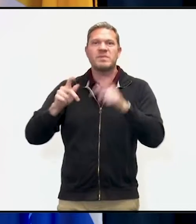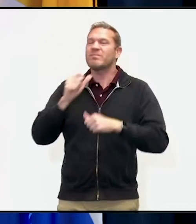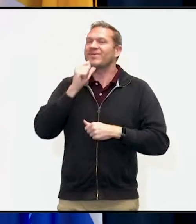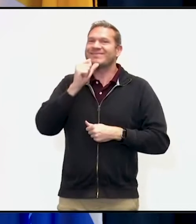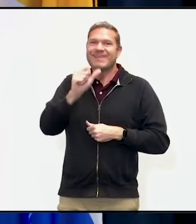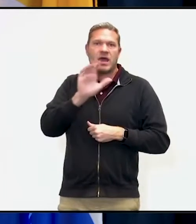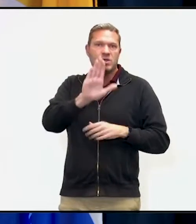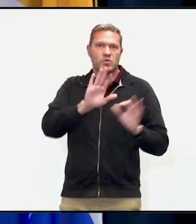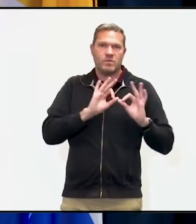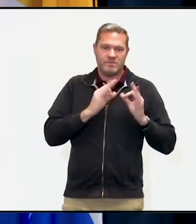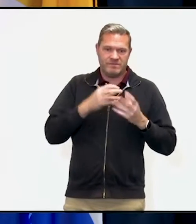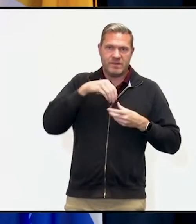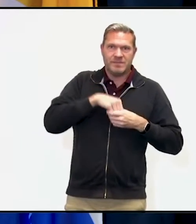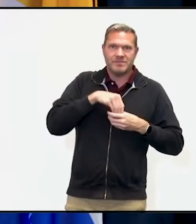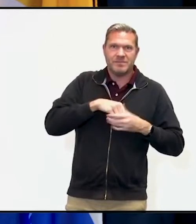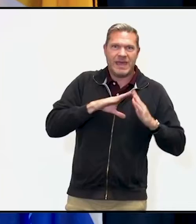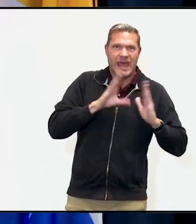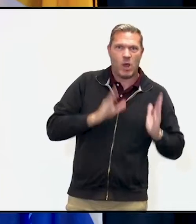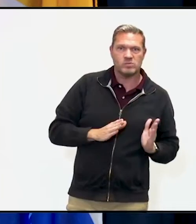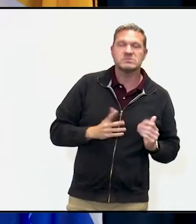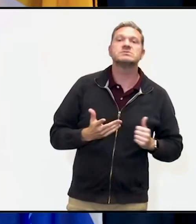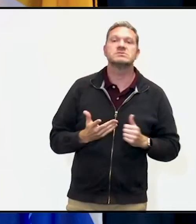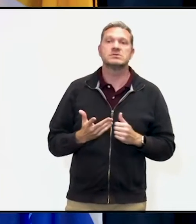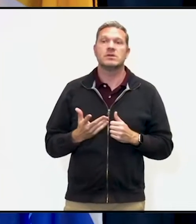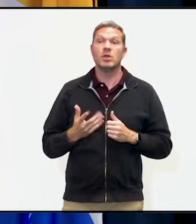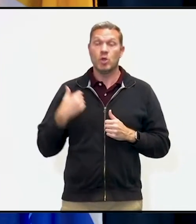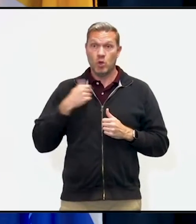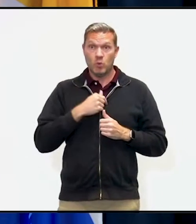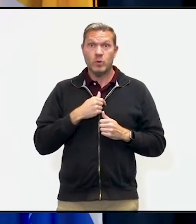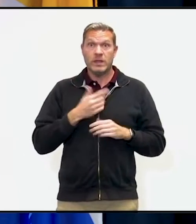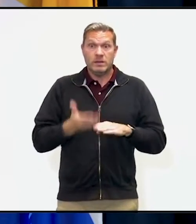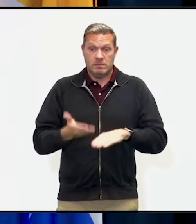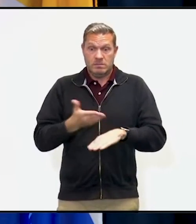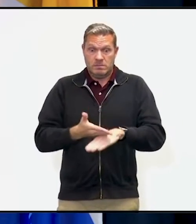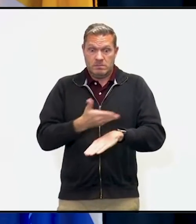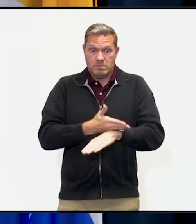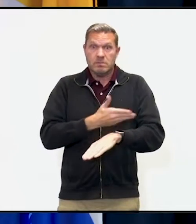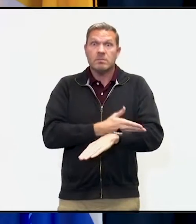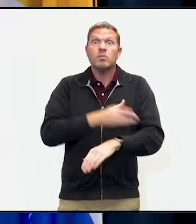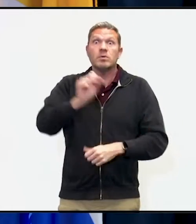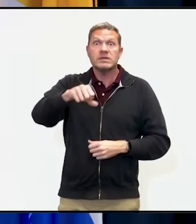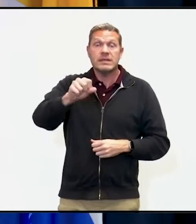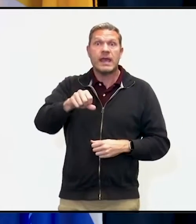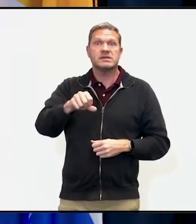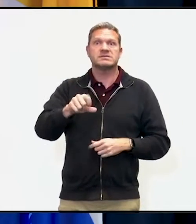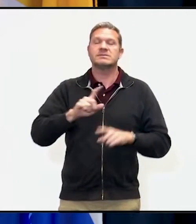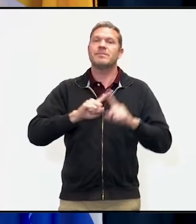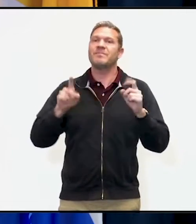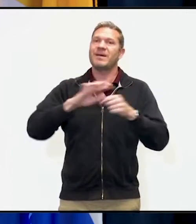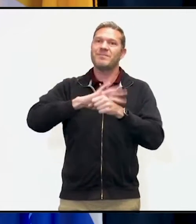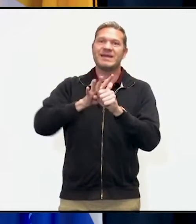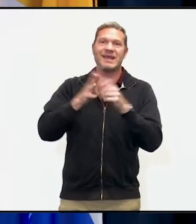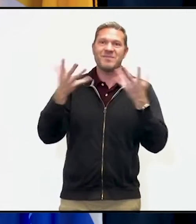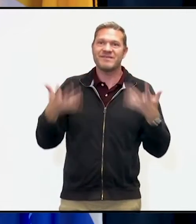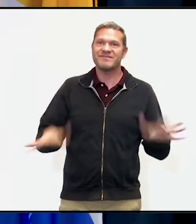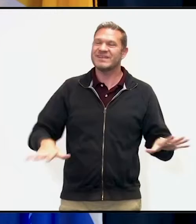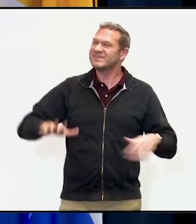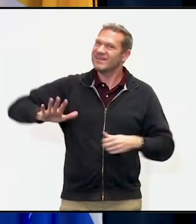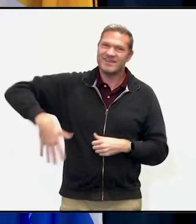We're making progress but the pandemic in not over and the choices you make today affect the weeks ahead.